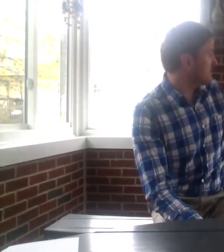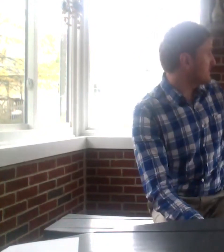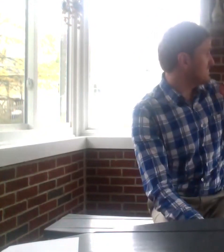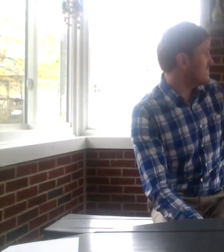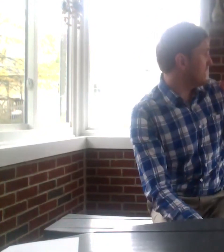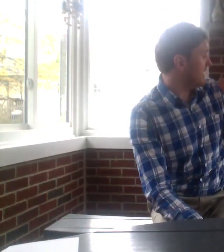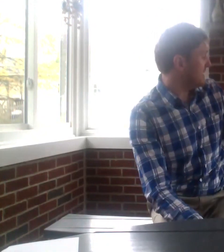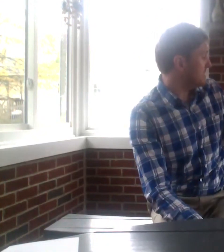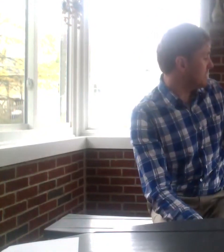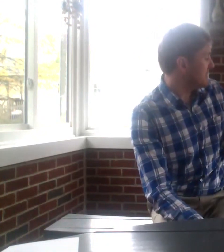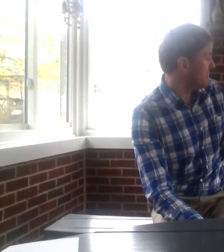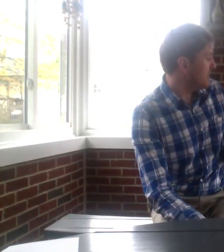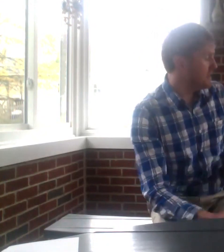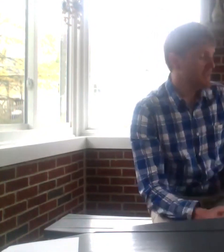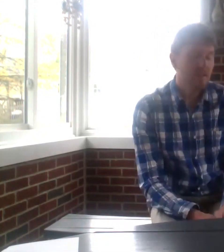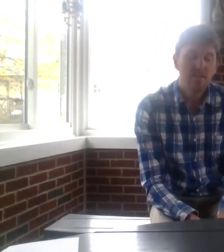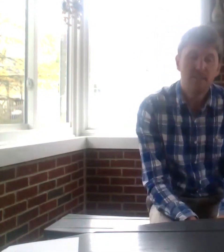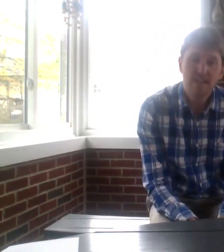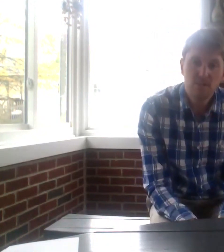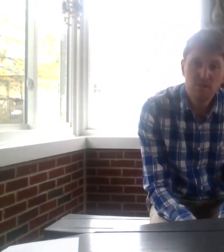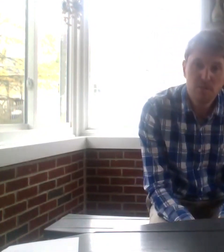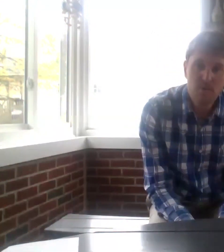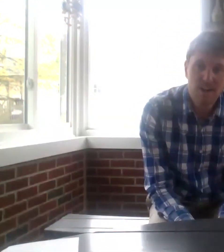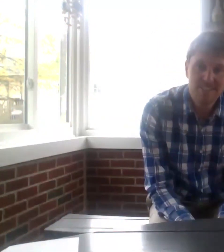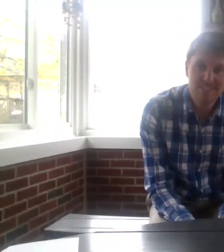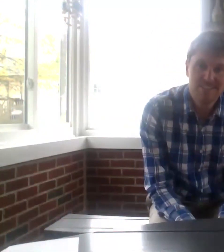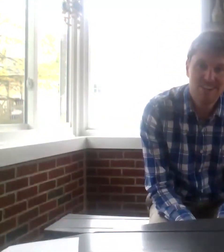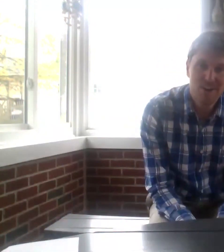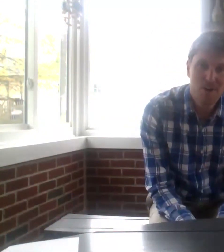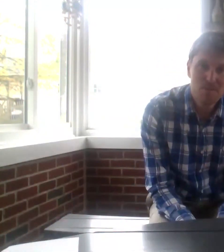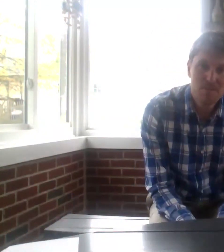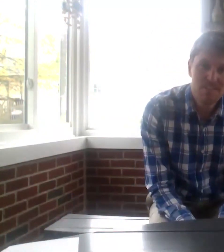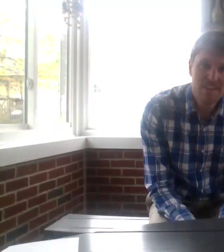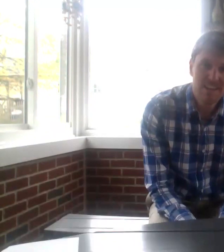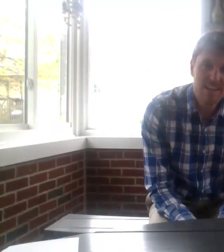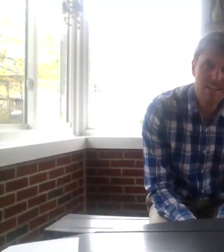And enjoy your show on reusing resources. Bye. - Buh-bye.